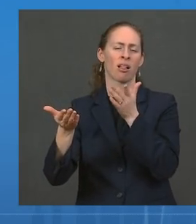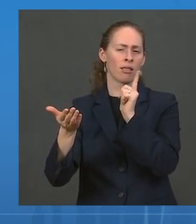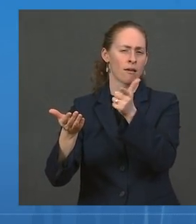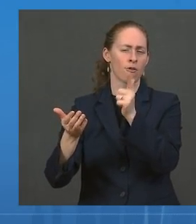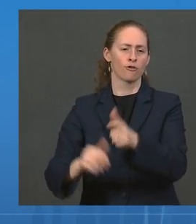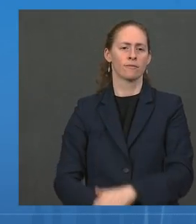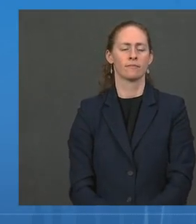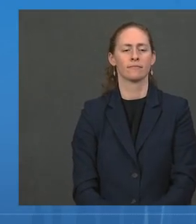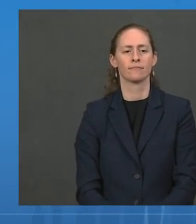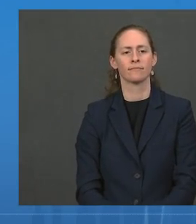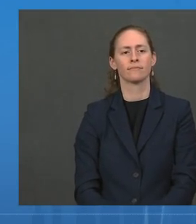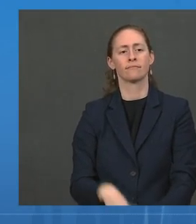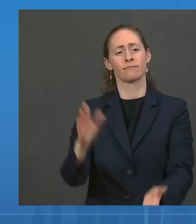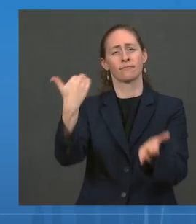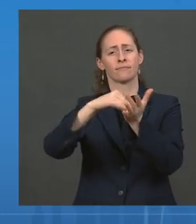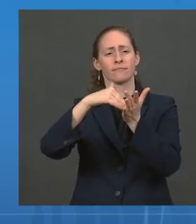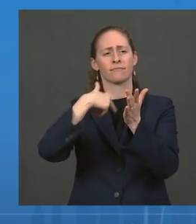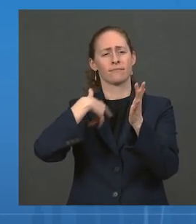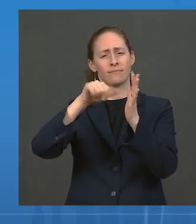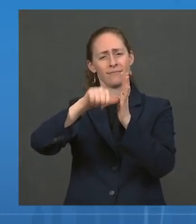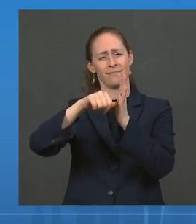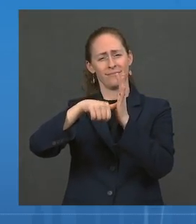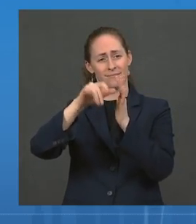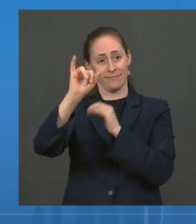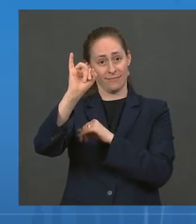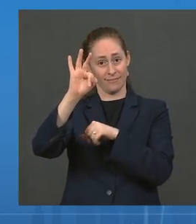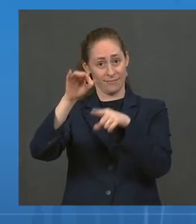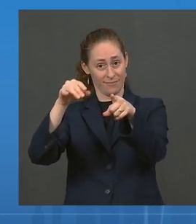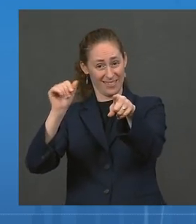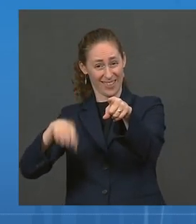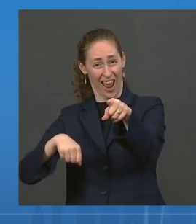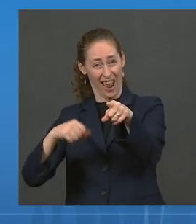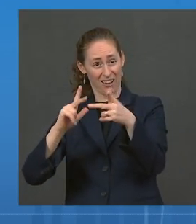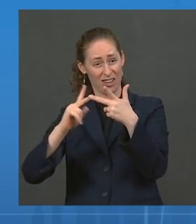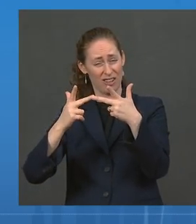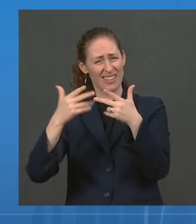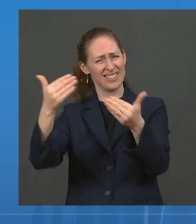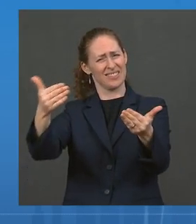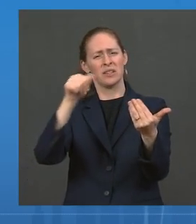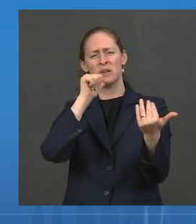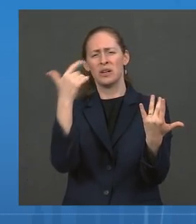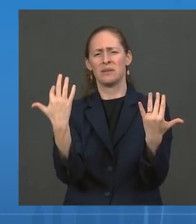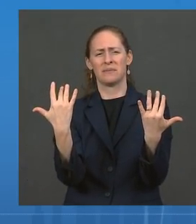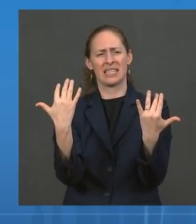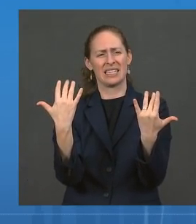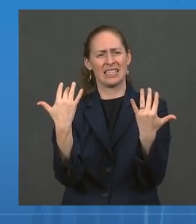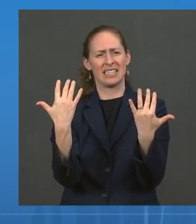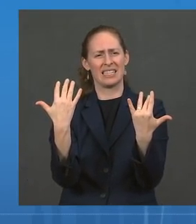who are eligible getting boosted now, especially those at highest risk for severe disease.